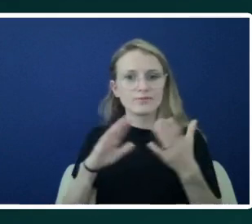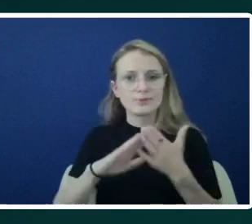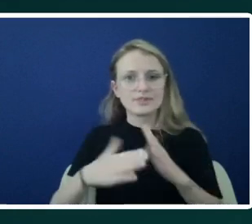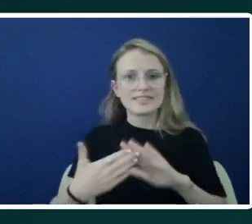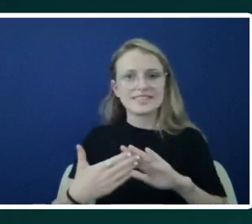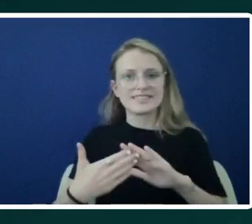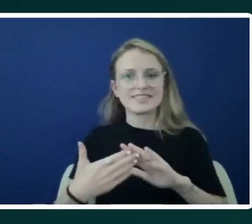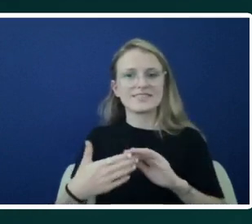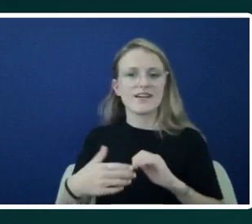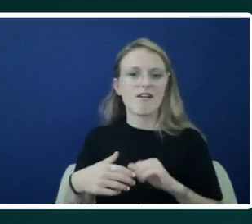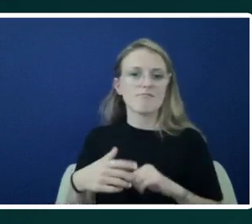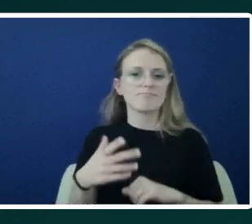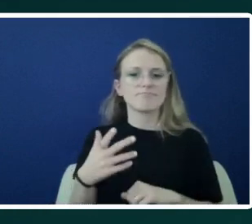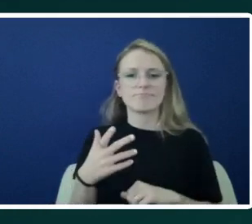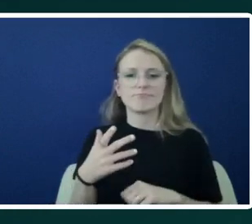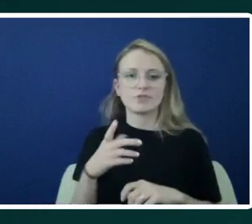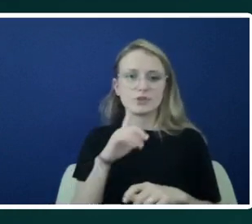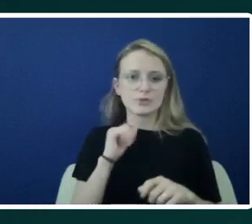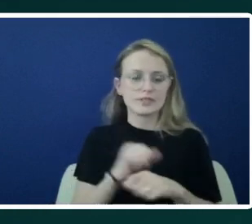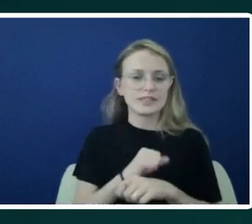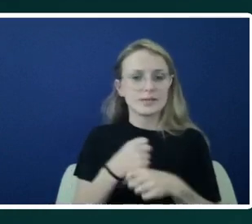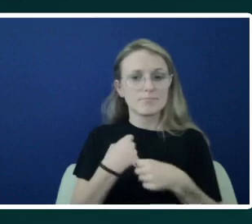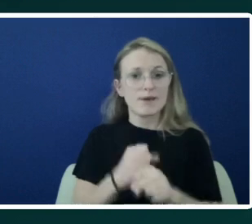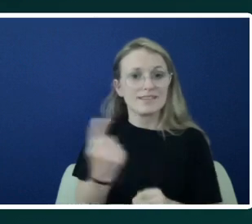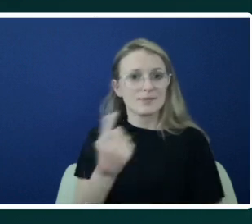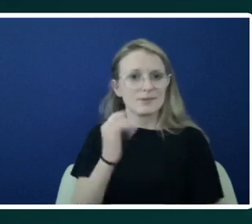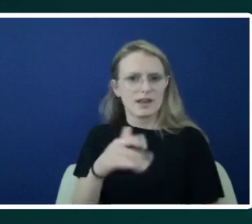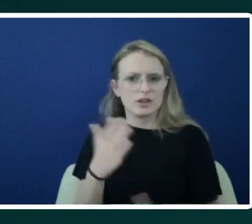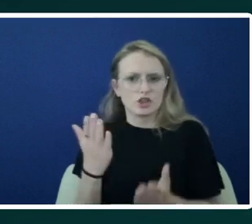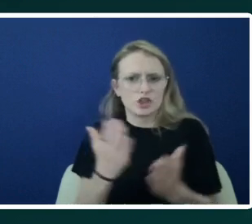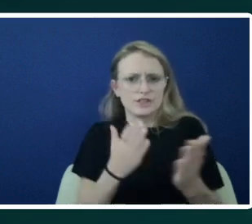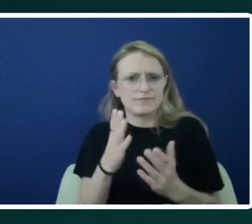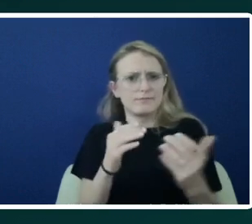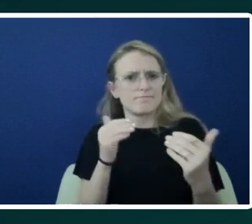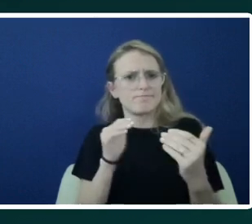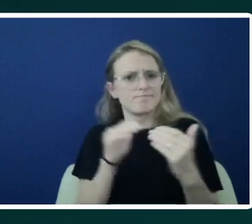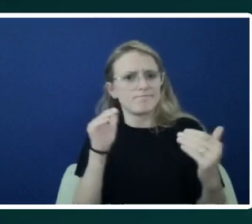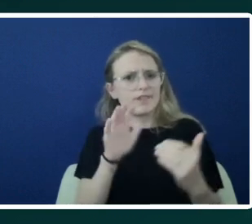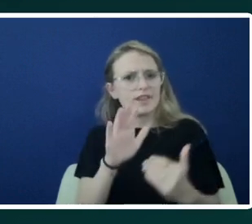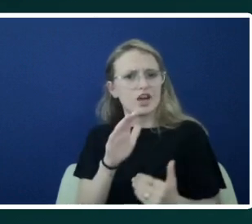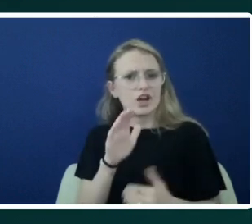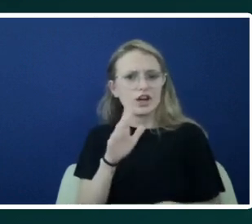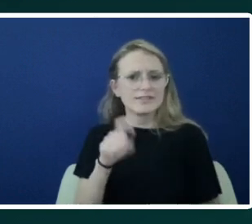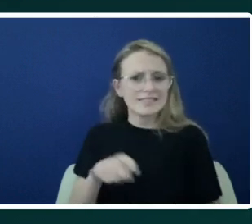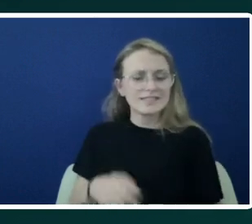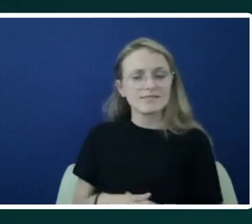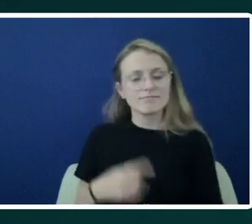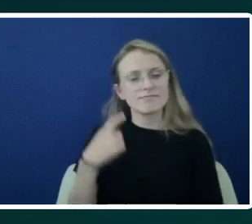something that served a need, which I think is really powerful. And that -- that's also reflected